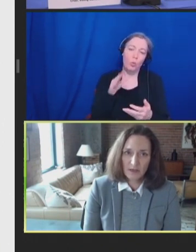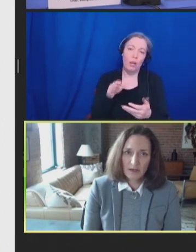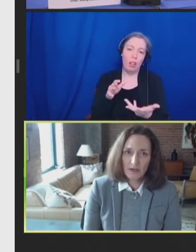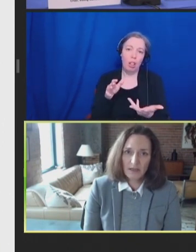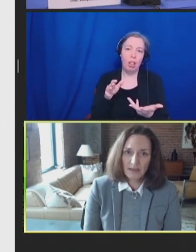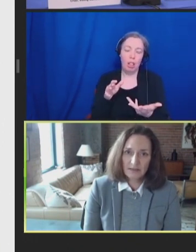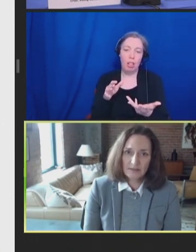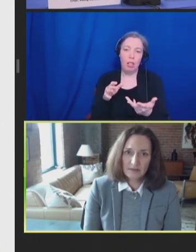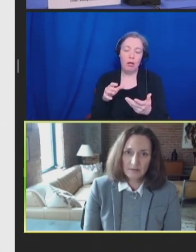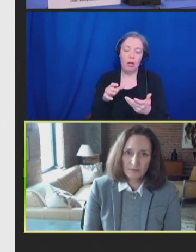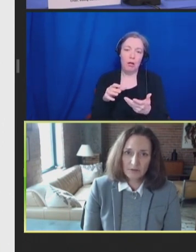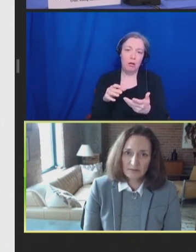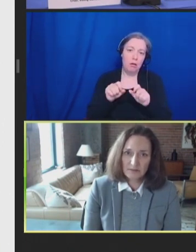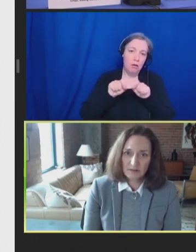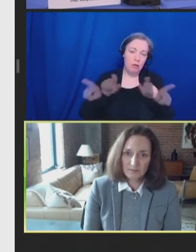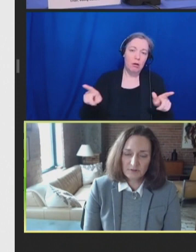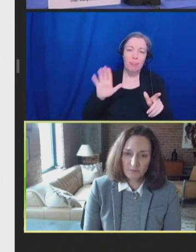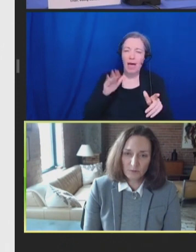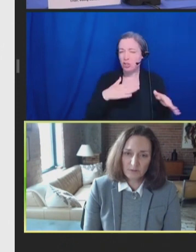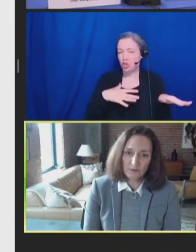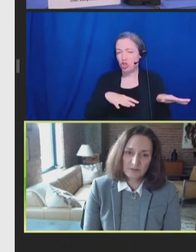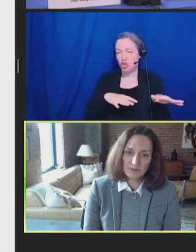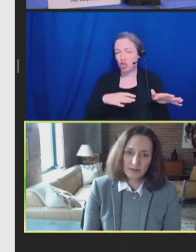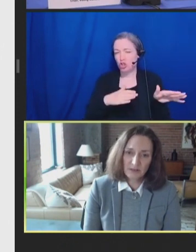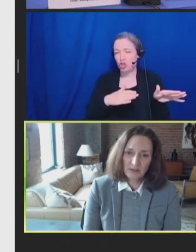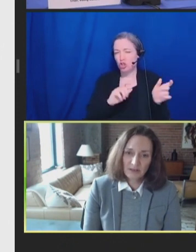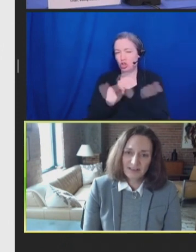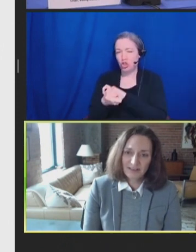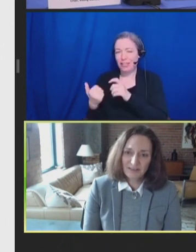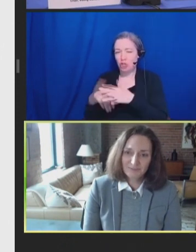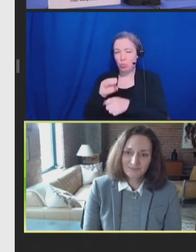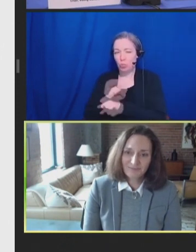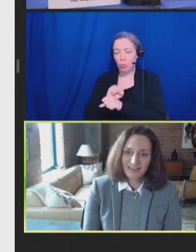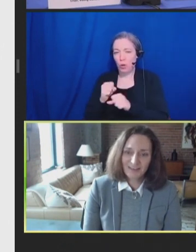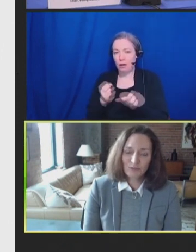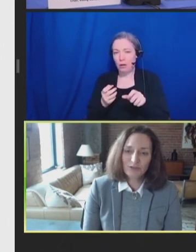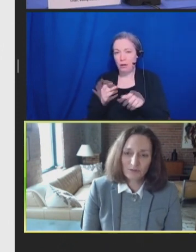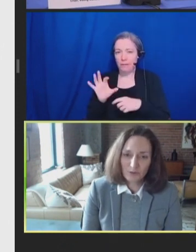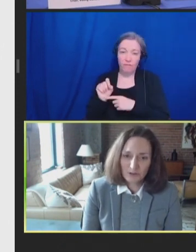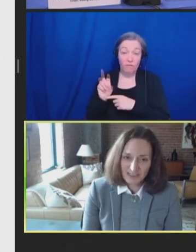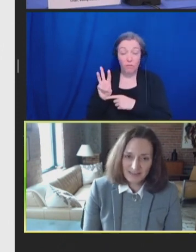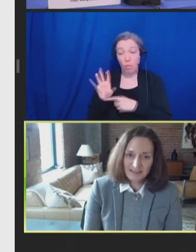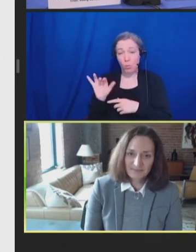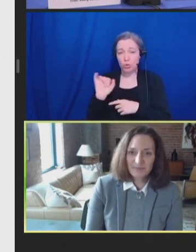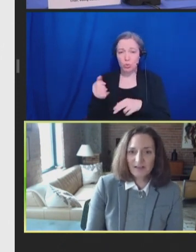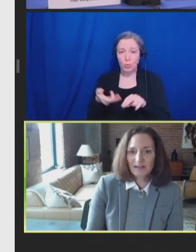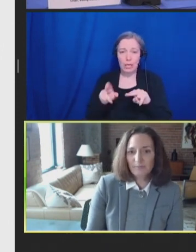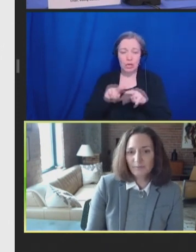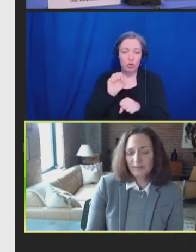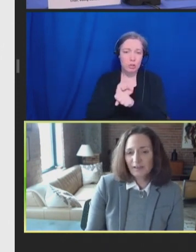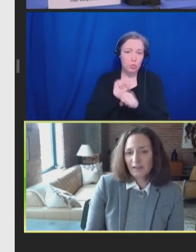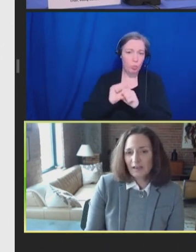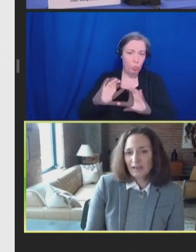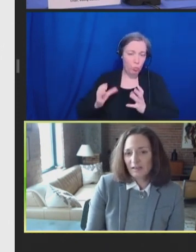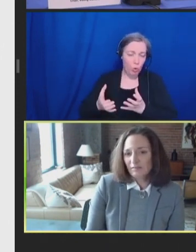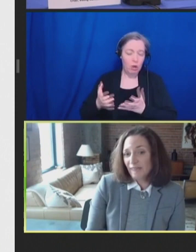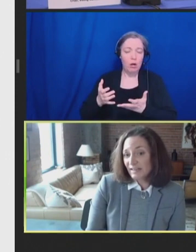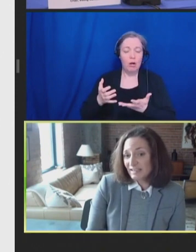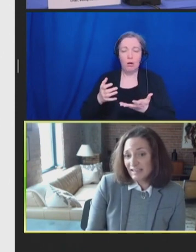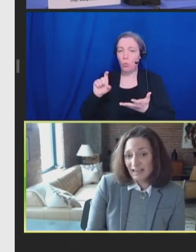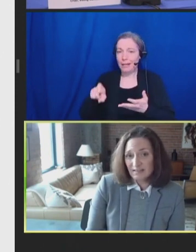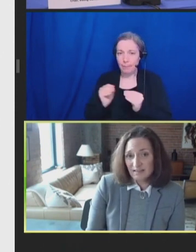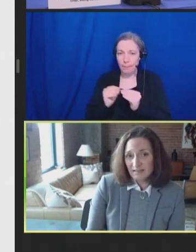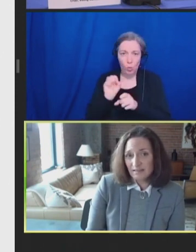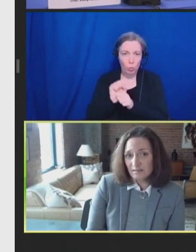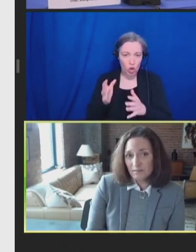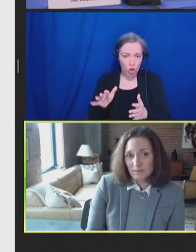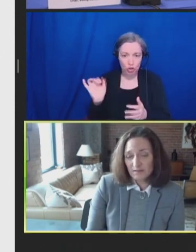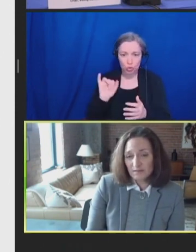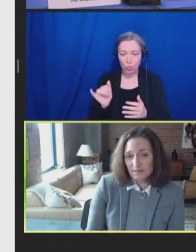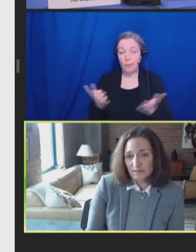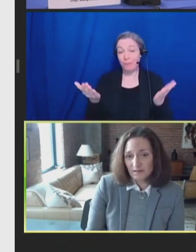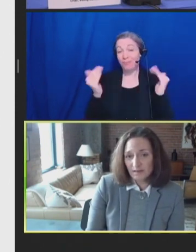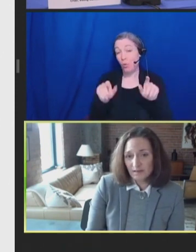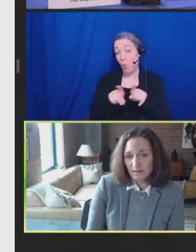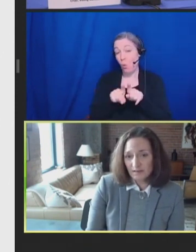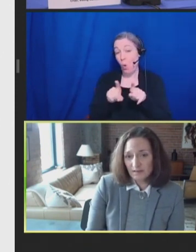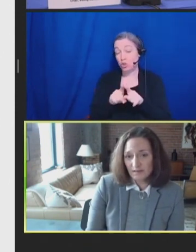and creates some workforce -- increased workforce needs. Vaccine hesitancy, so this is, again,